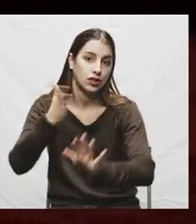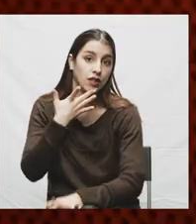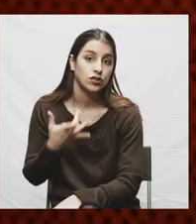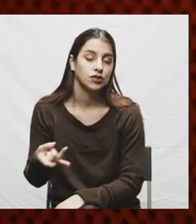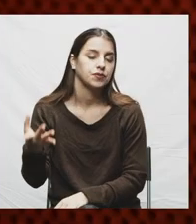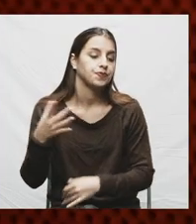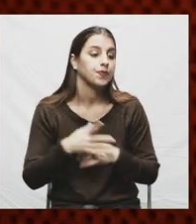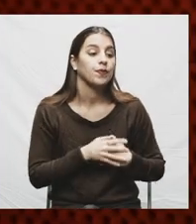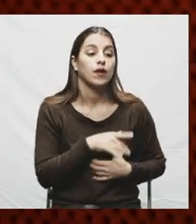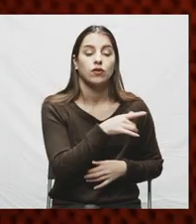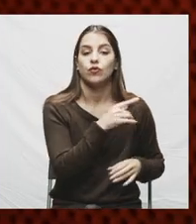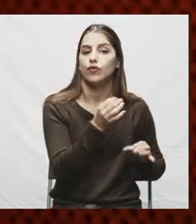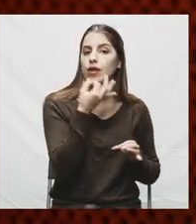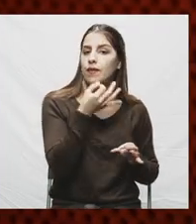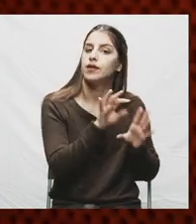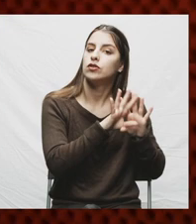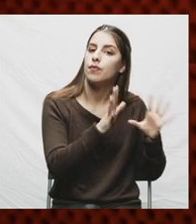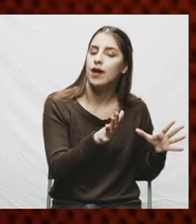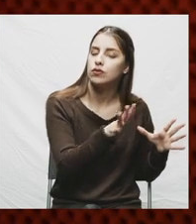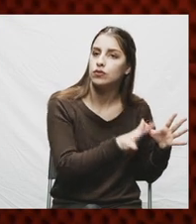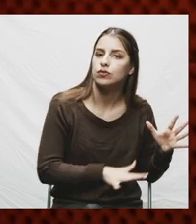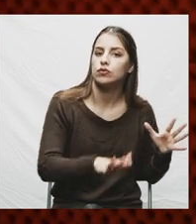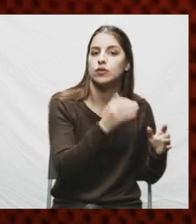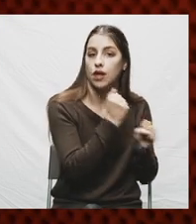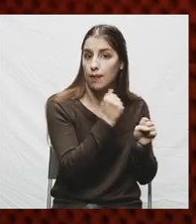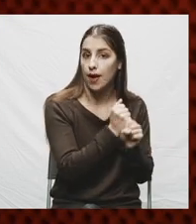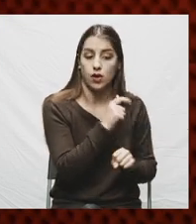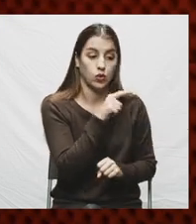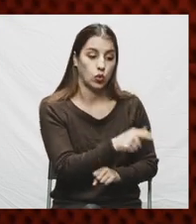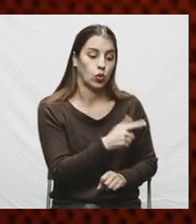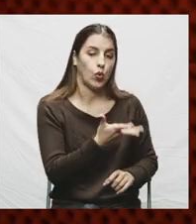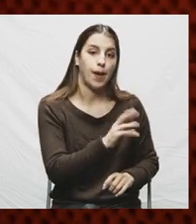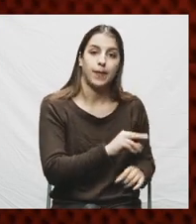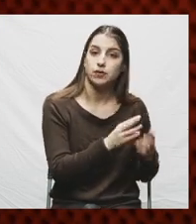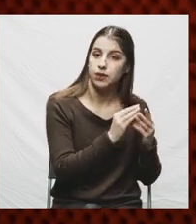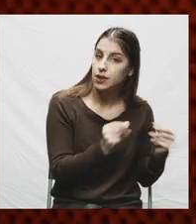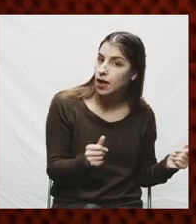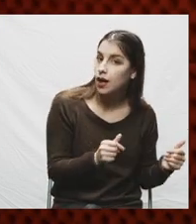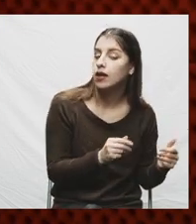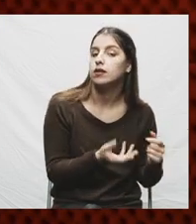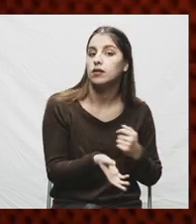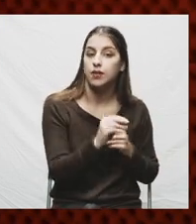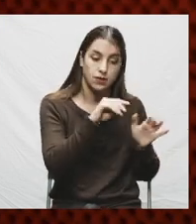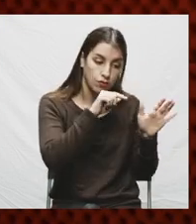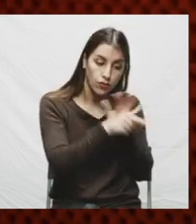Before you talked about working spaces, right? Of finding more material,